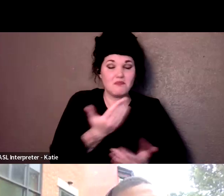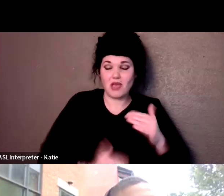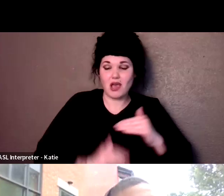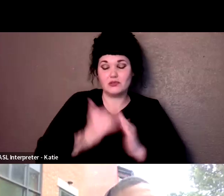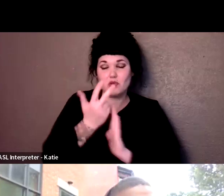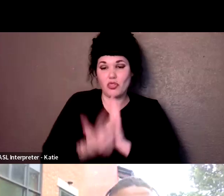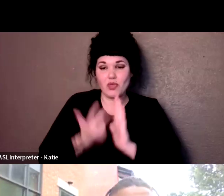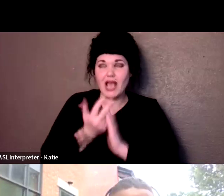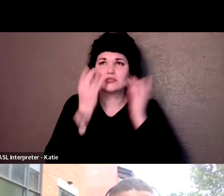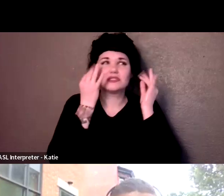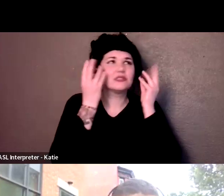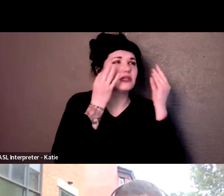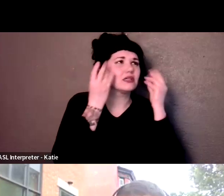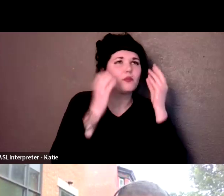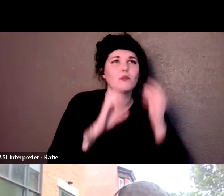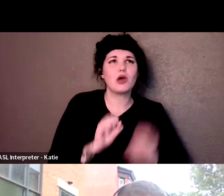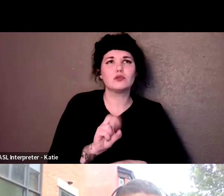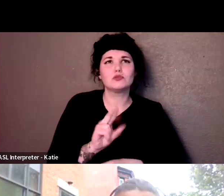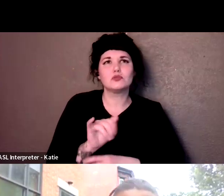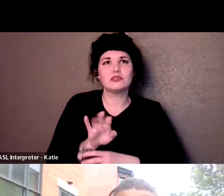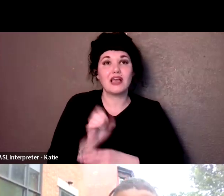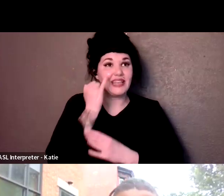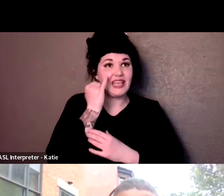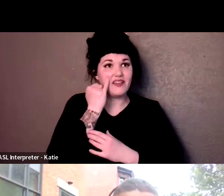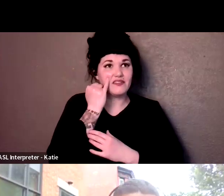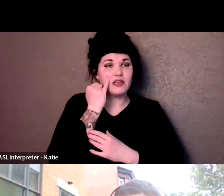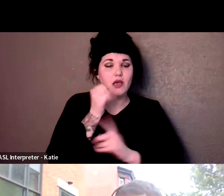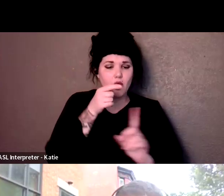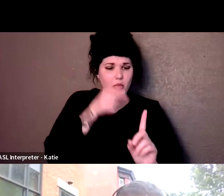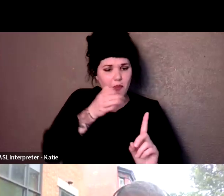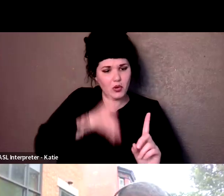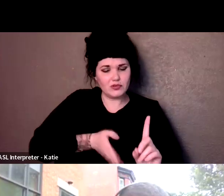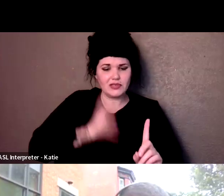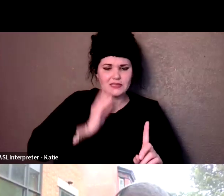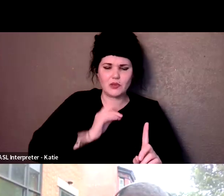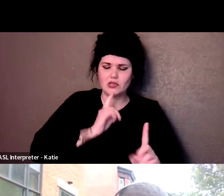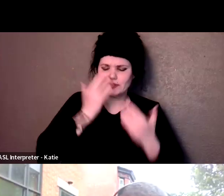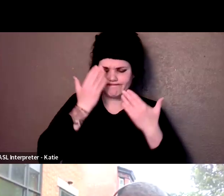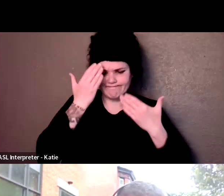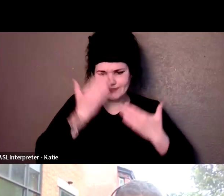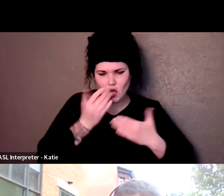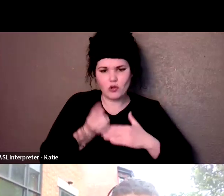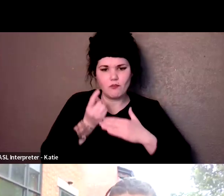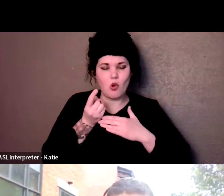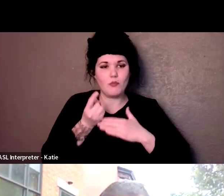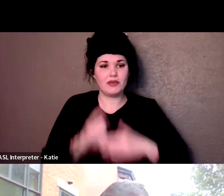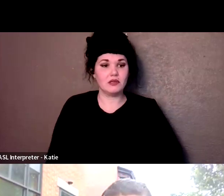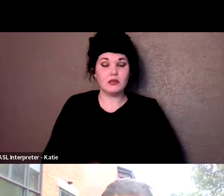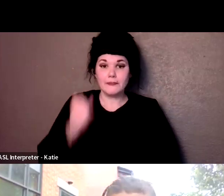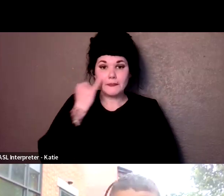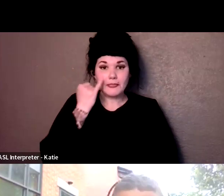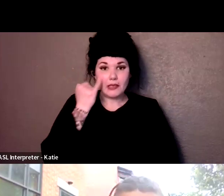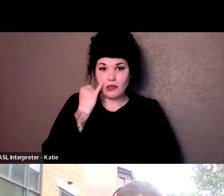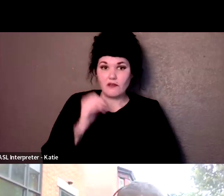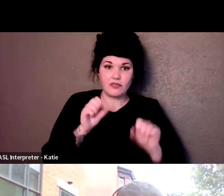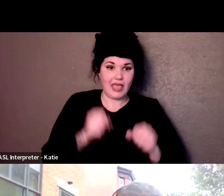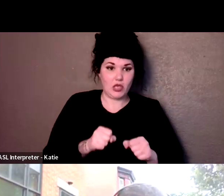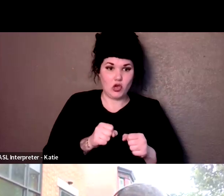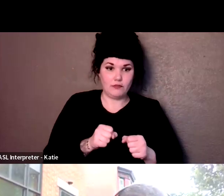dark place at the moment if they can be secluded from any lethal means, they most likely